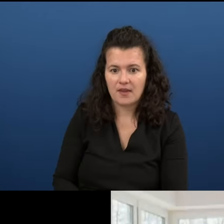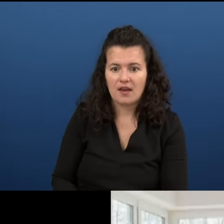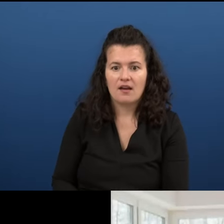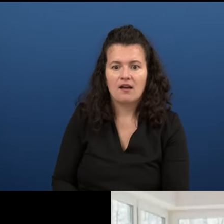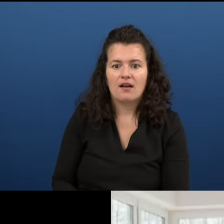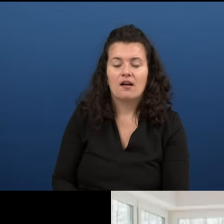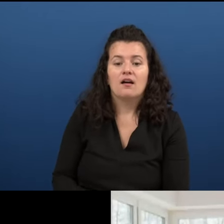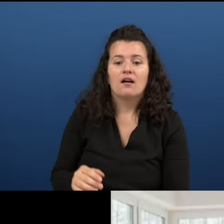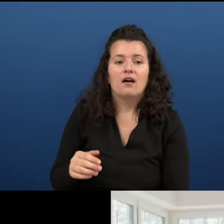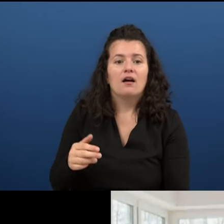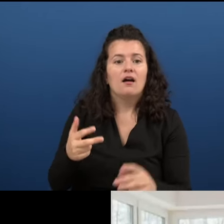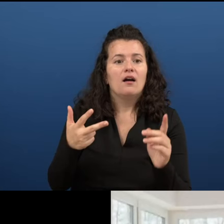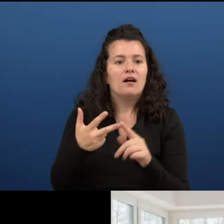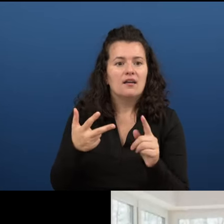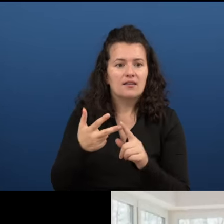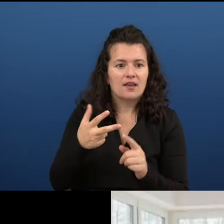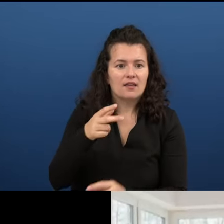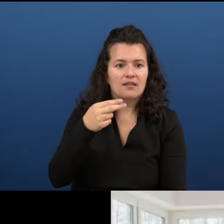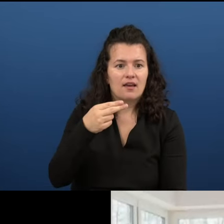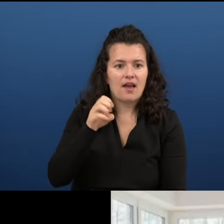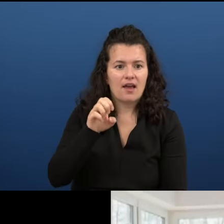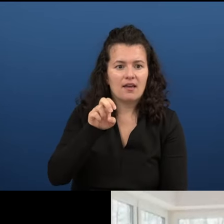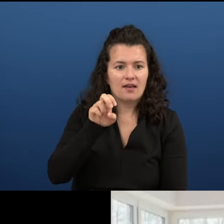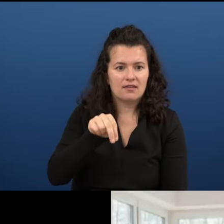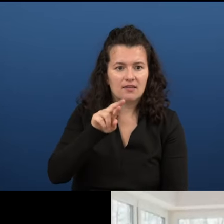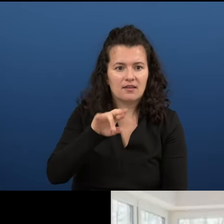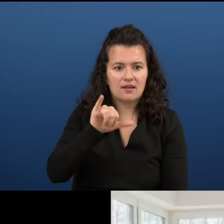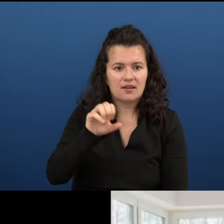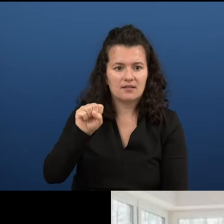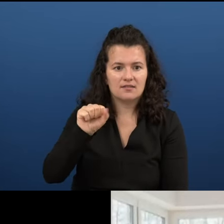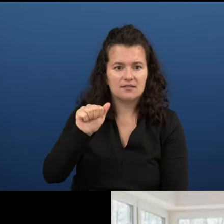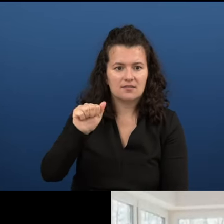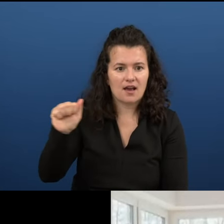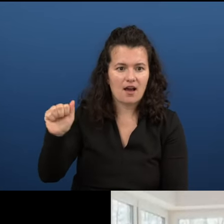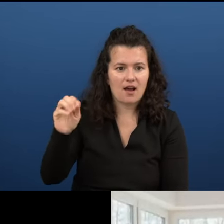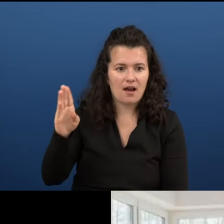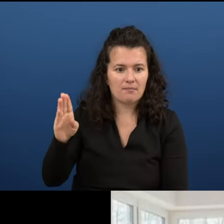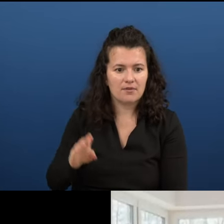Human Resource Officer at Safari calm, member of several national business disability networks